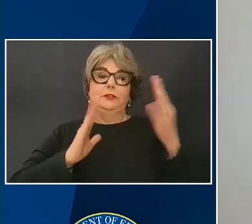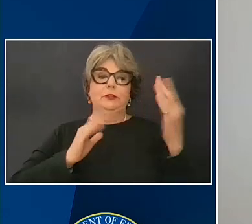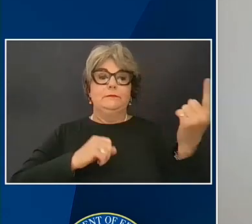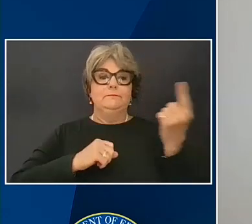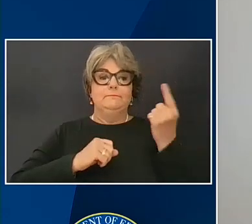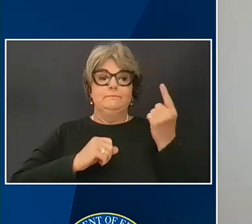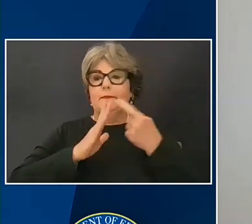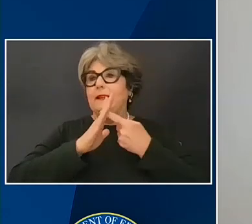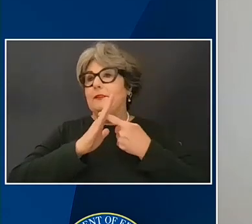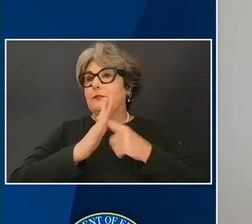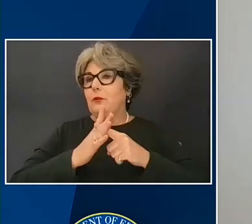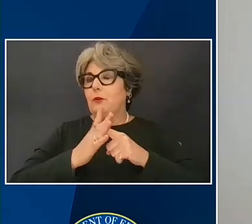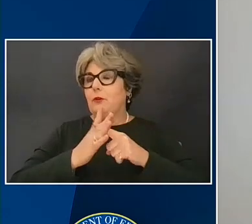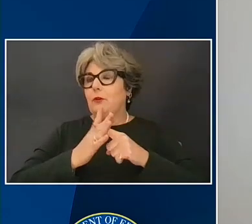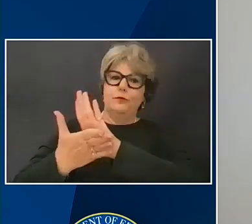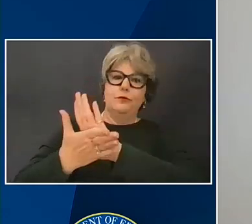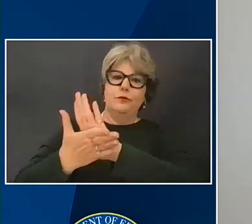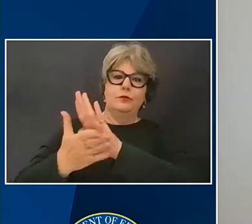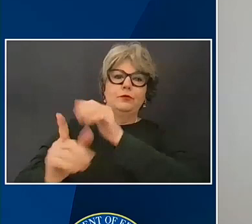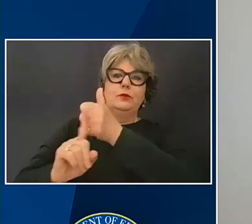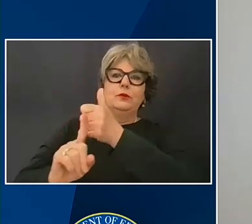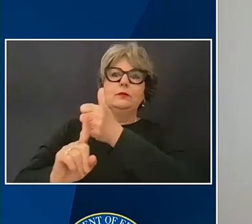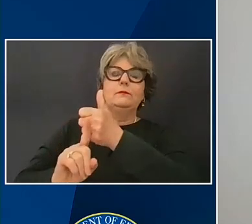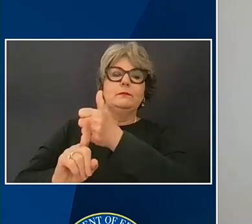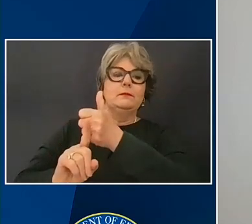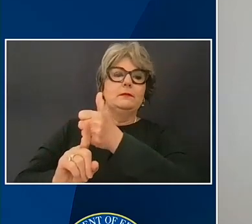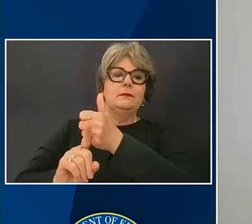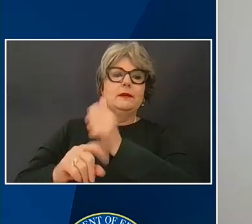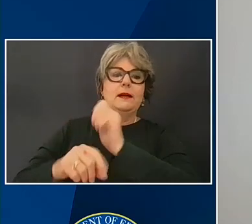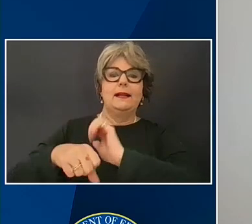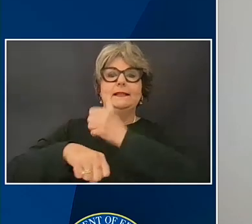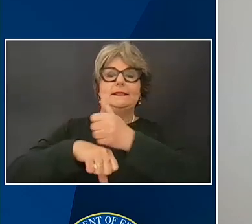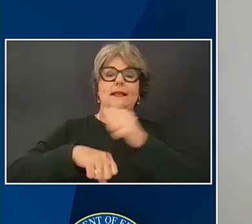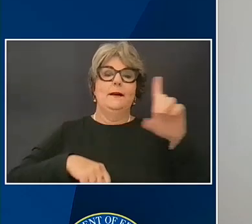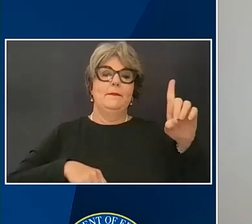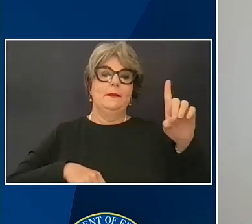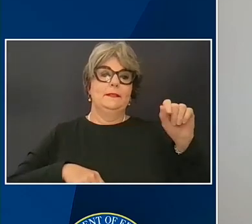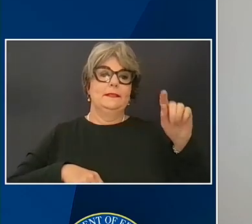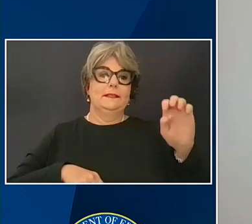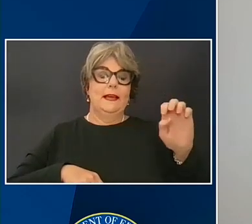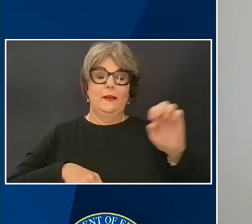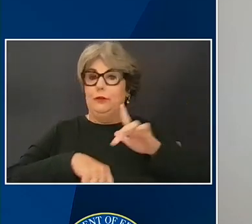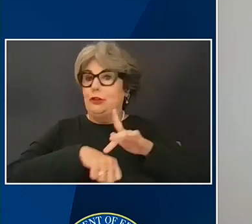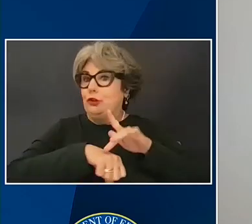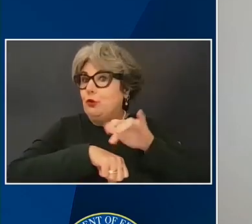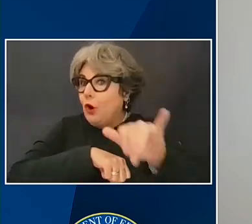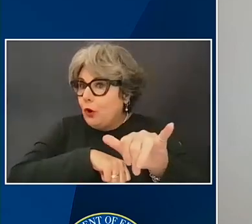school had essentially established a date that was too early or too late, I guess it